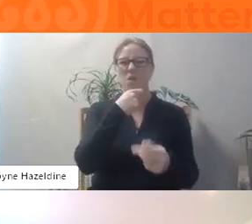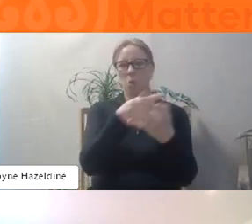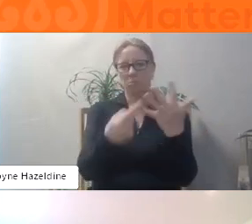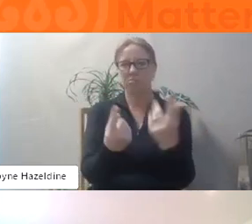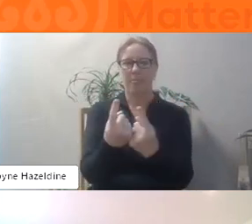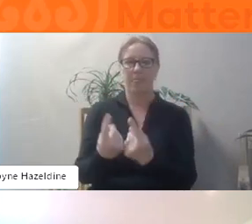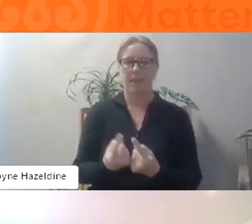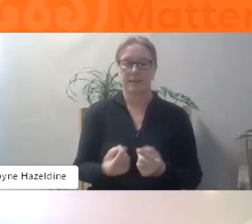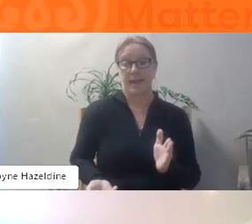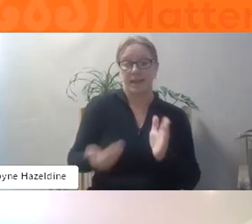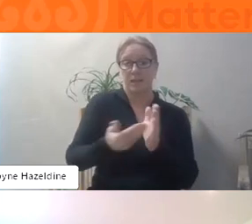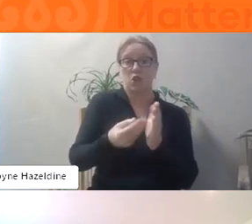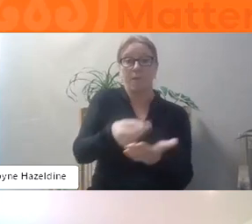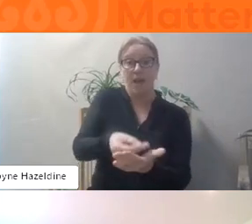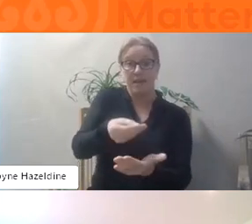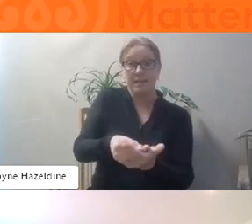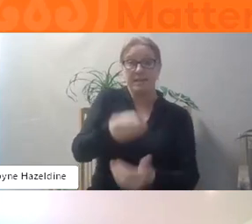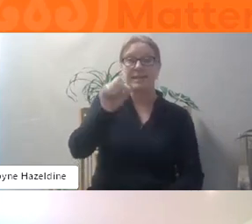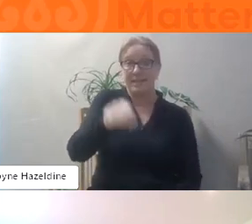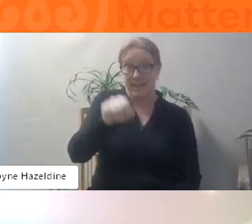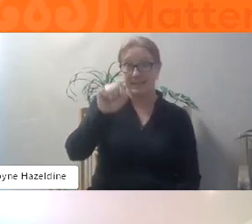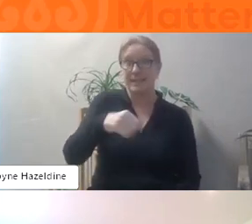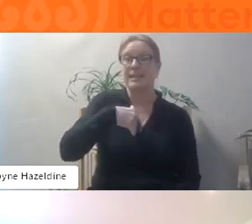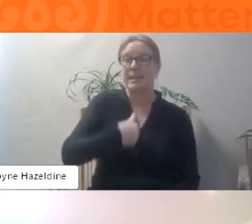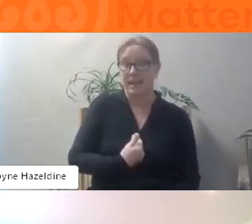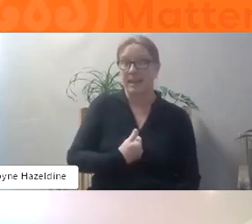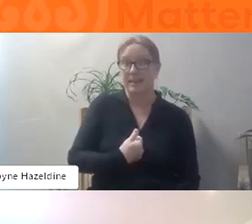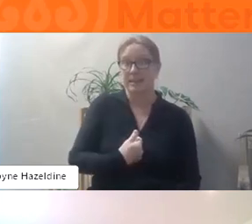additional funding which we have -- I naively thought when we first